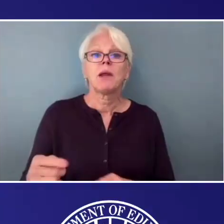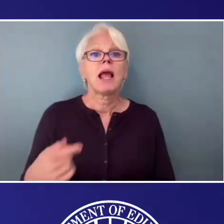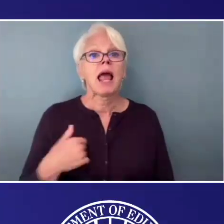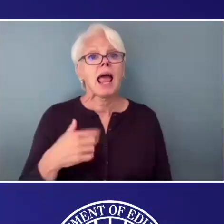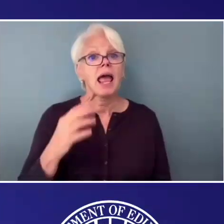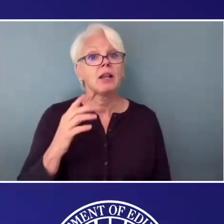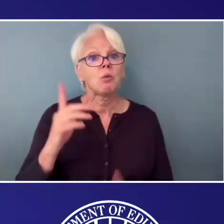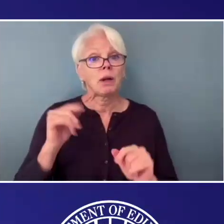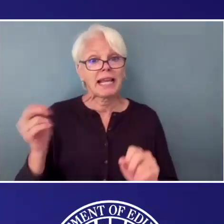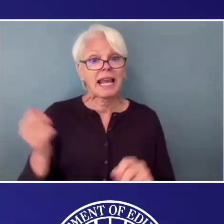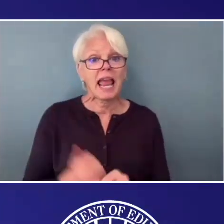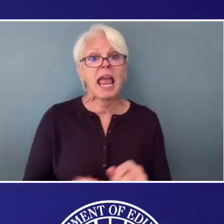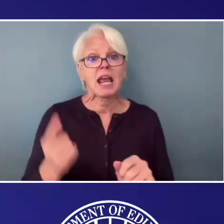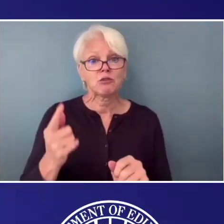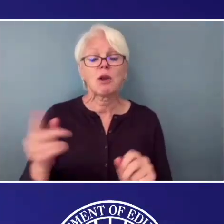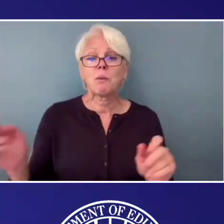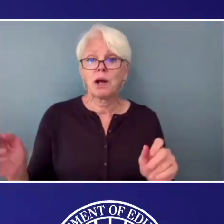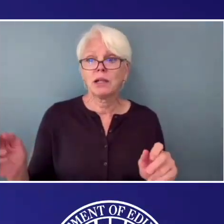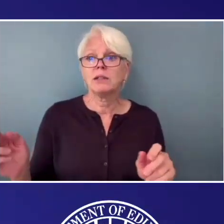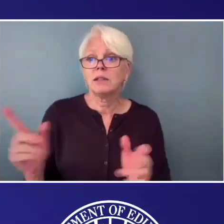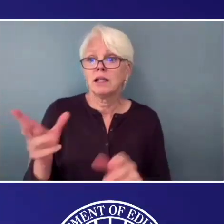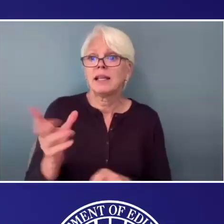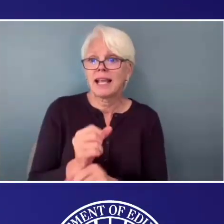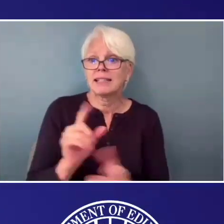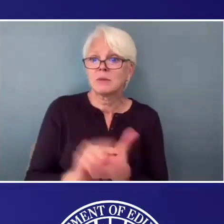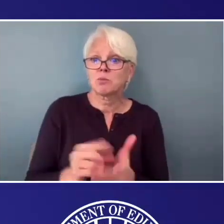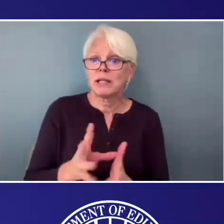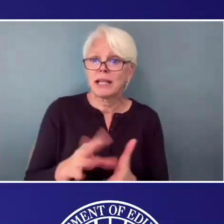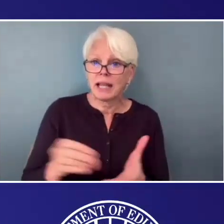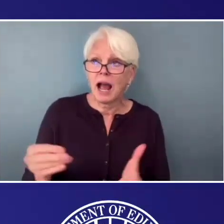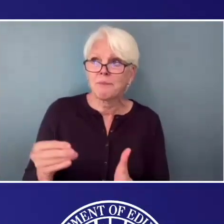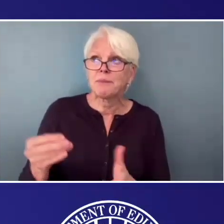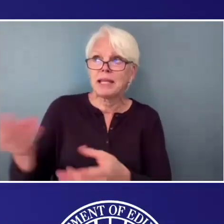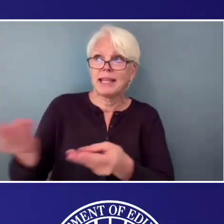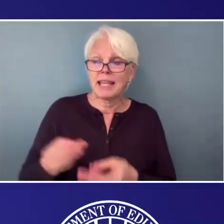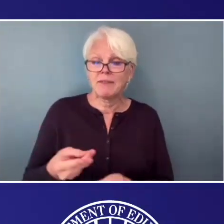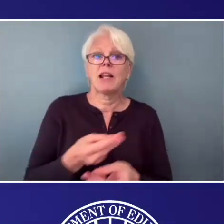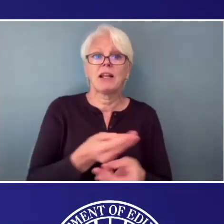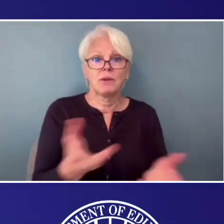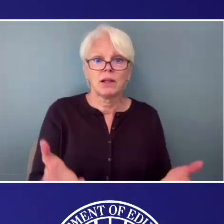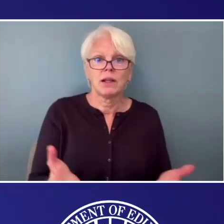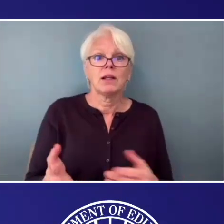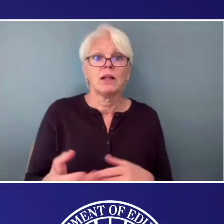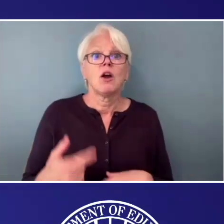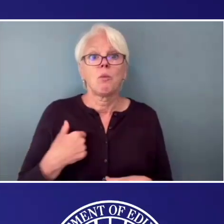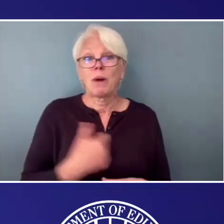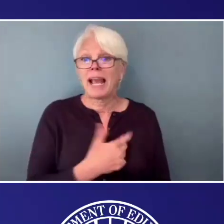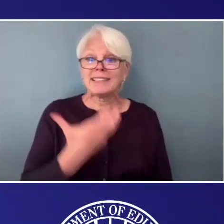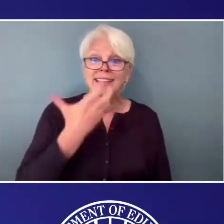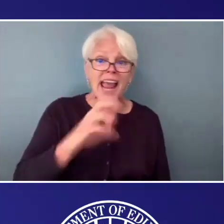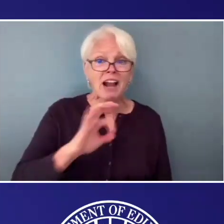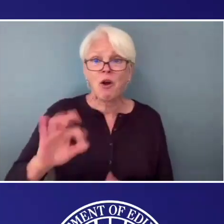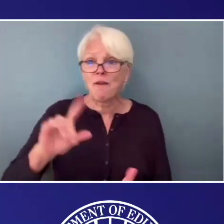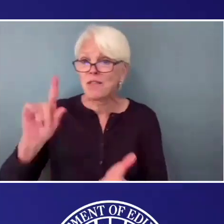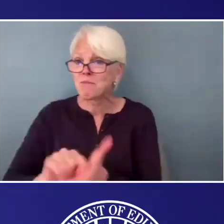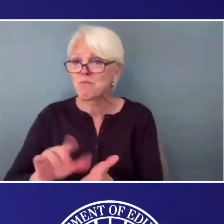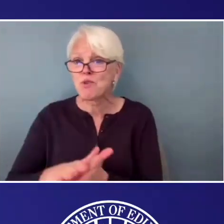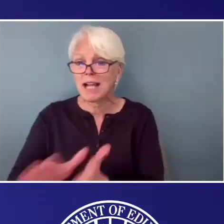everyone gets the printed copy and they give it to us. It's really -- when I say hot off the presses, friends, I mean hot off the presses.